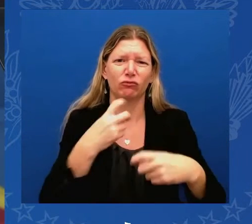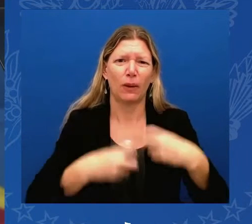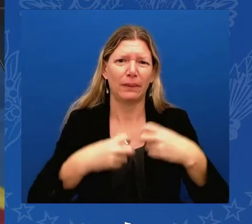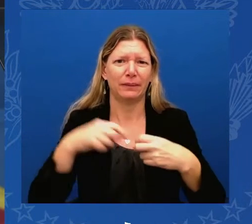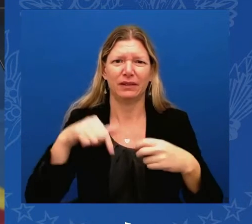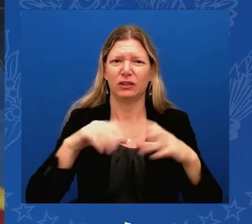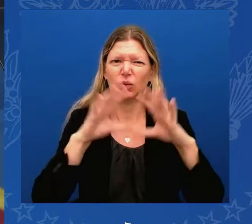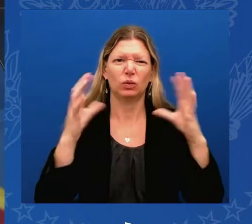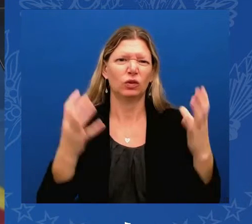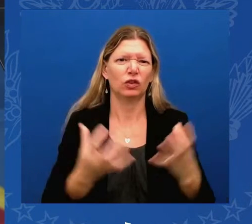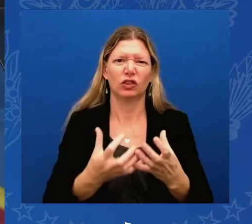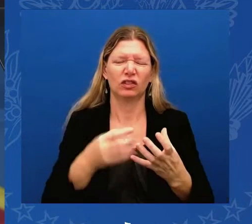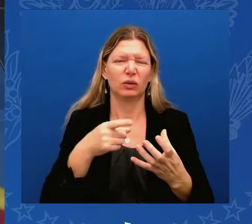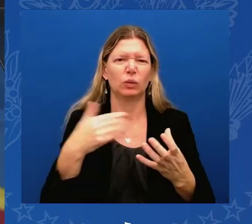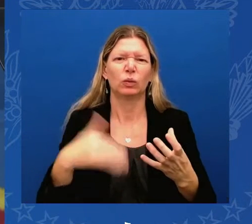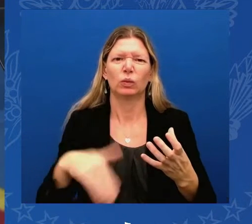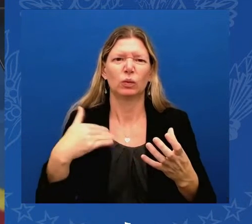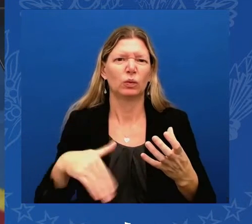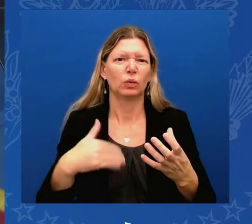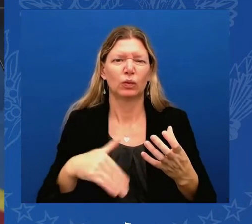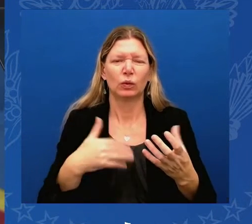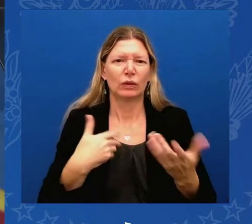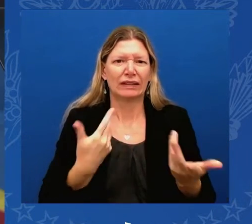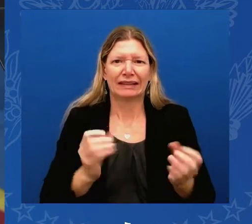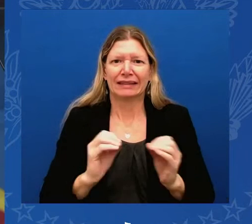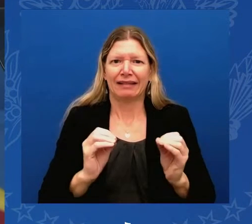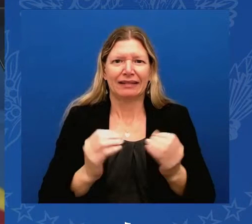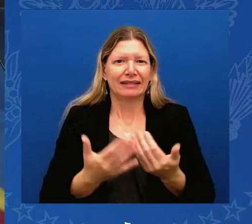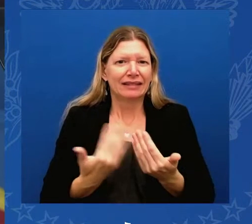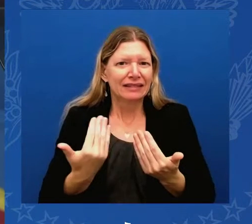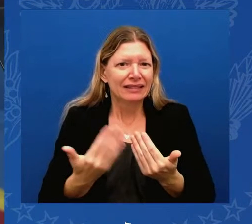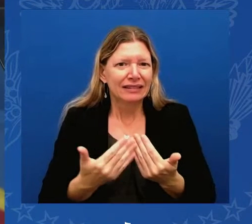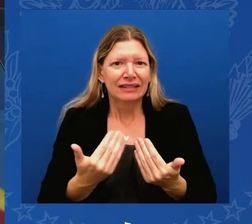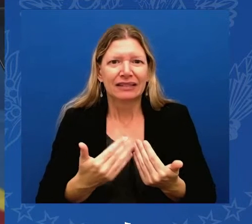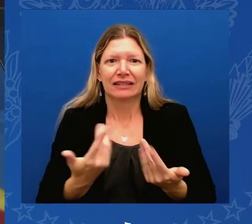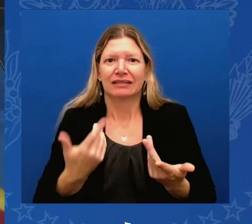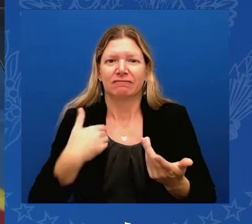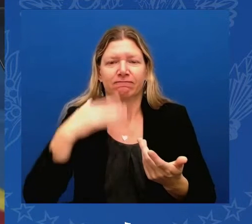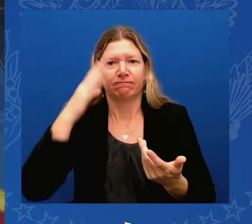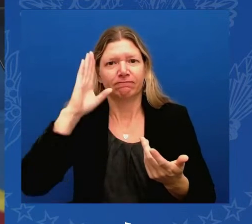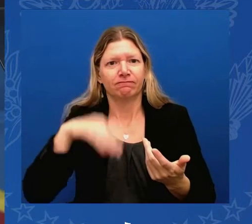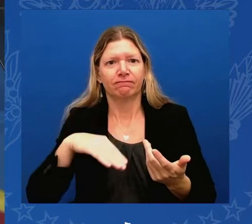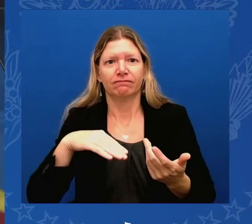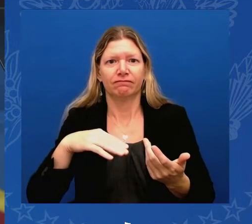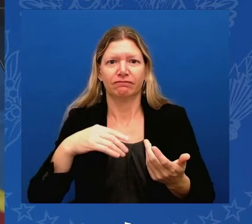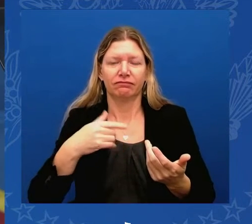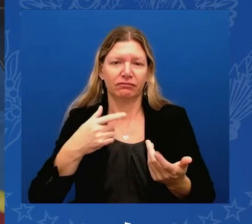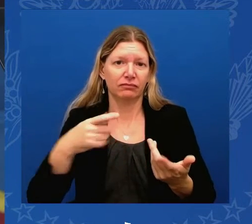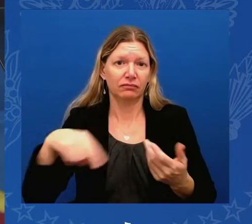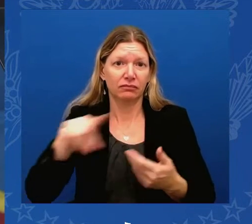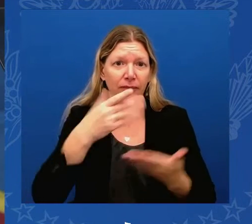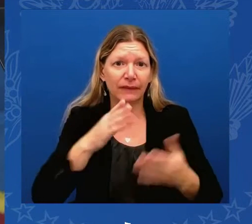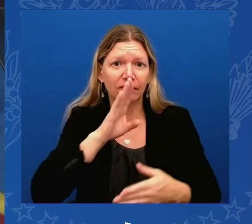including my family. But most of all, I know it breaks your heart. It breaks mine as well.